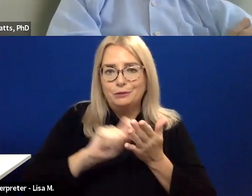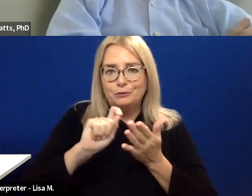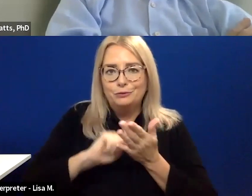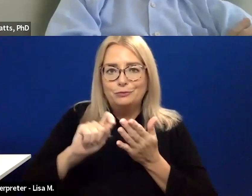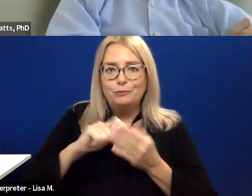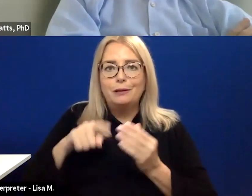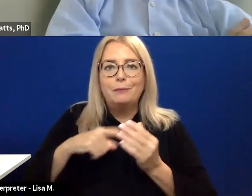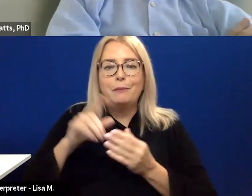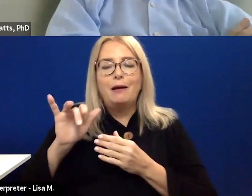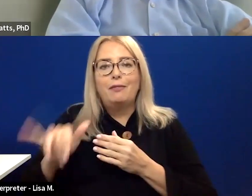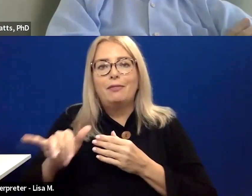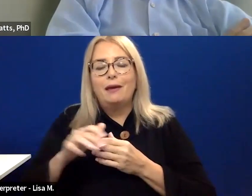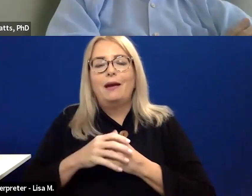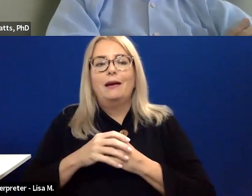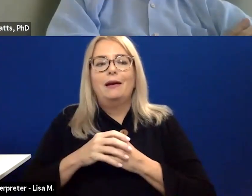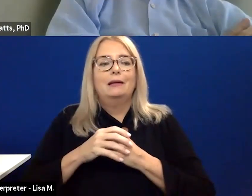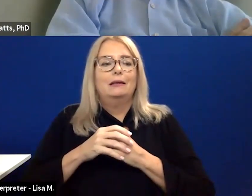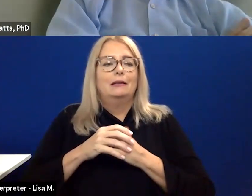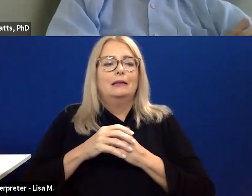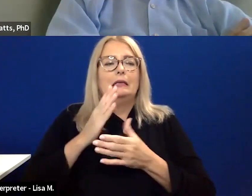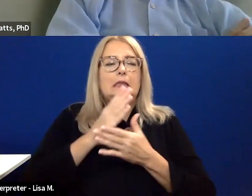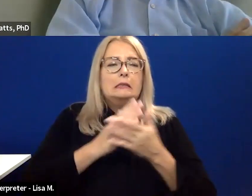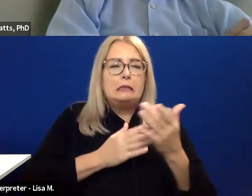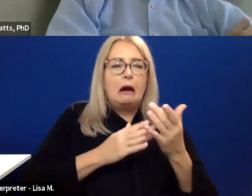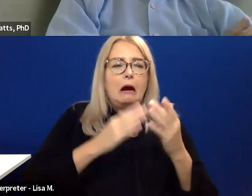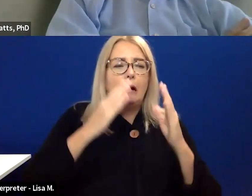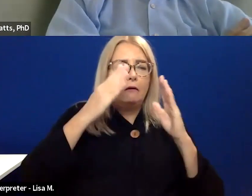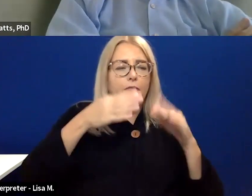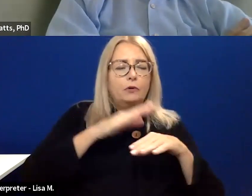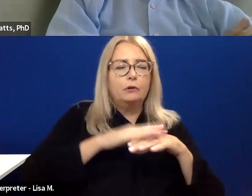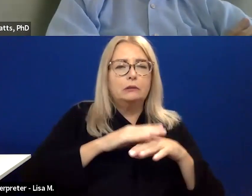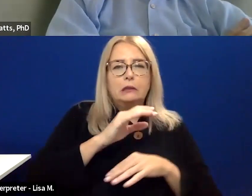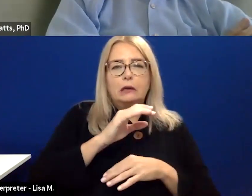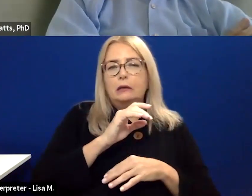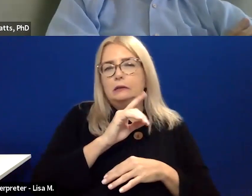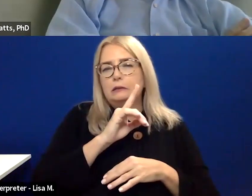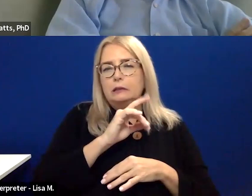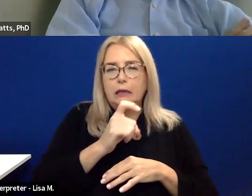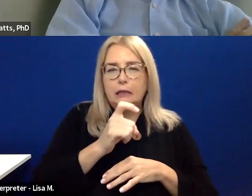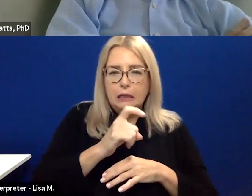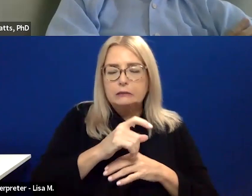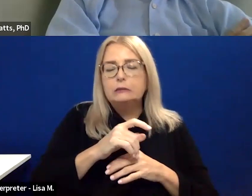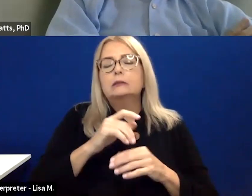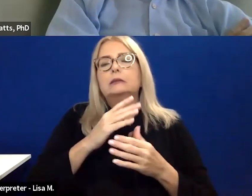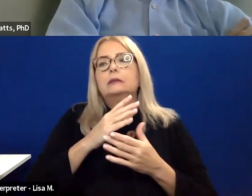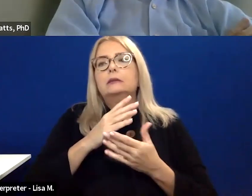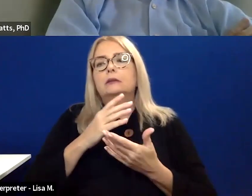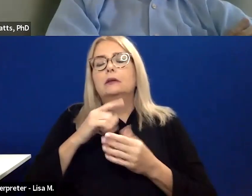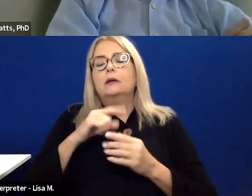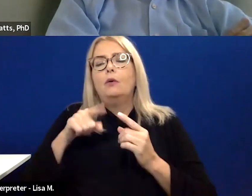content agnostic so when I think about when I think about his work with the more curriculum and